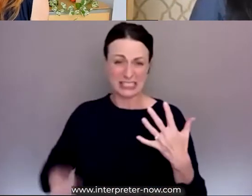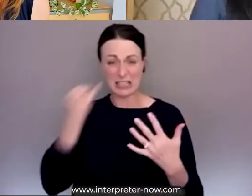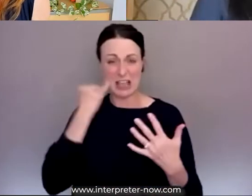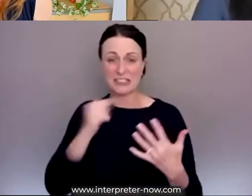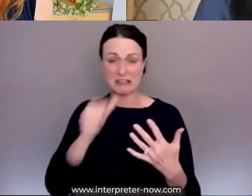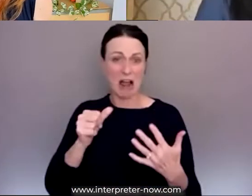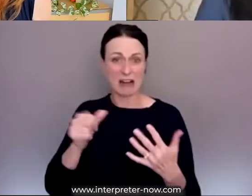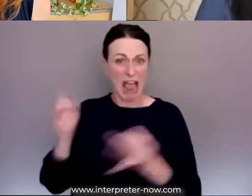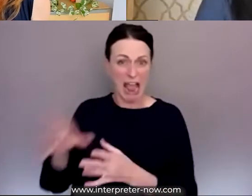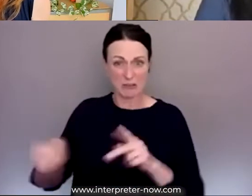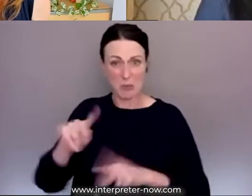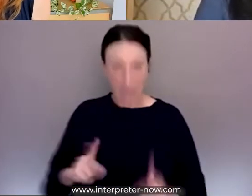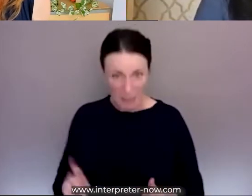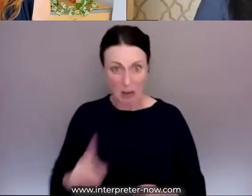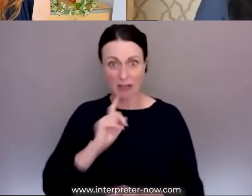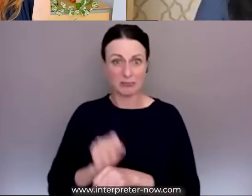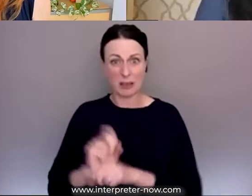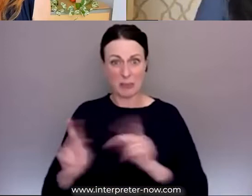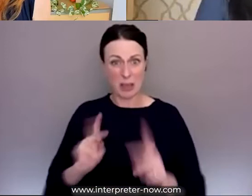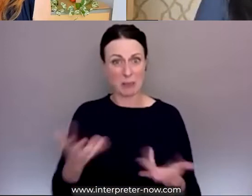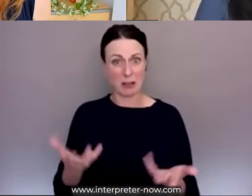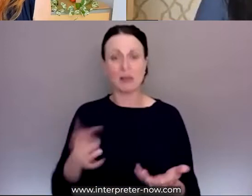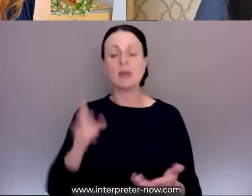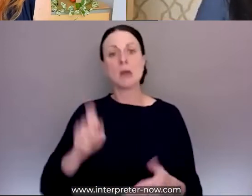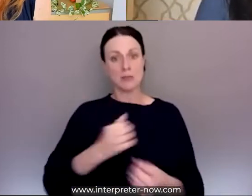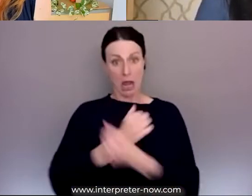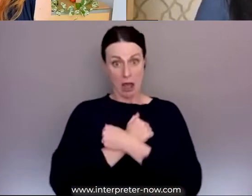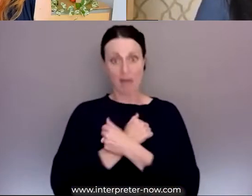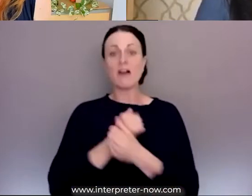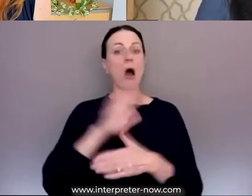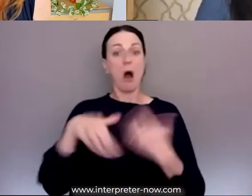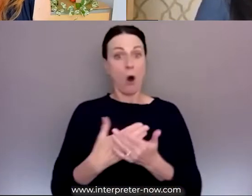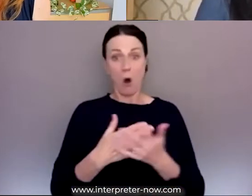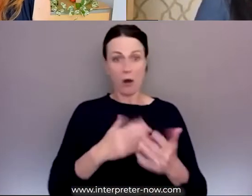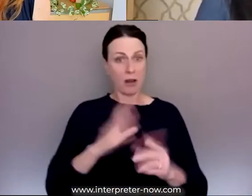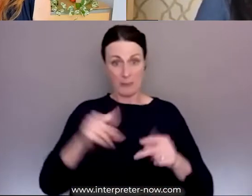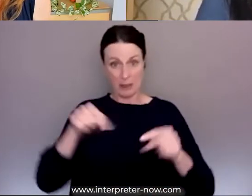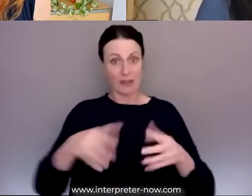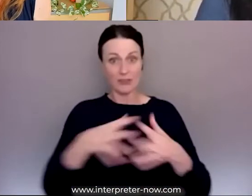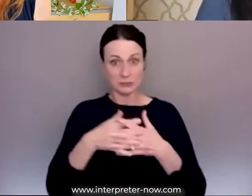We have to be able to love both all of the people in this country and this country as